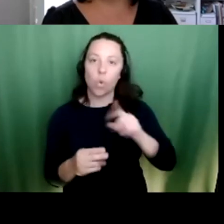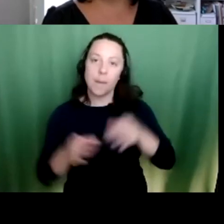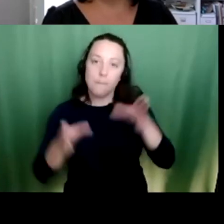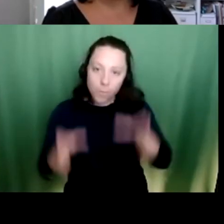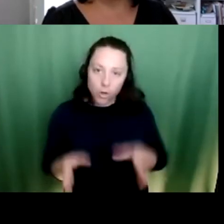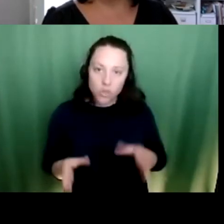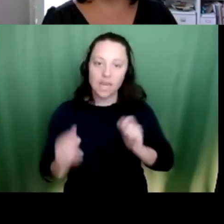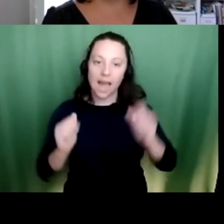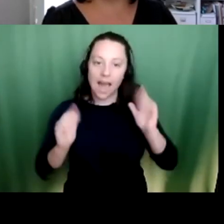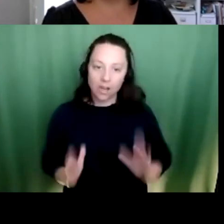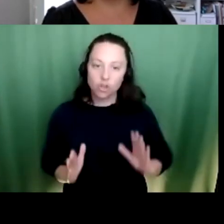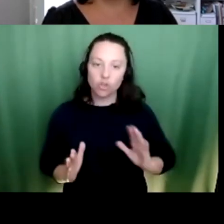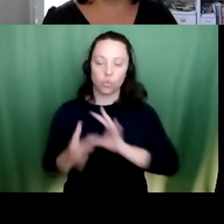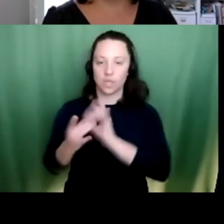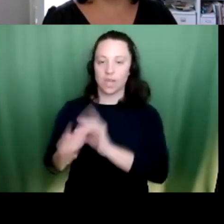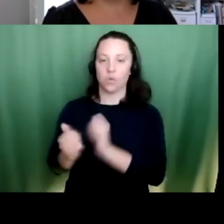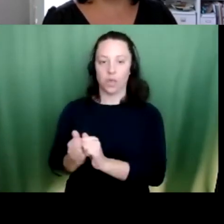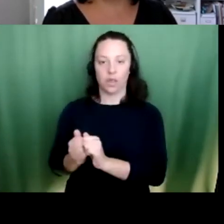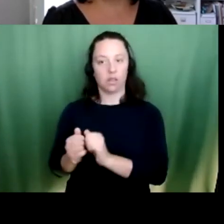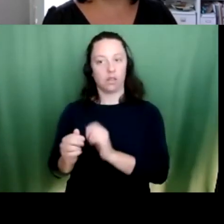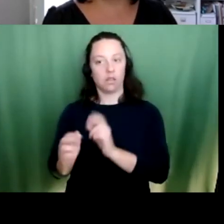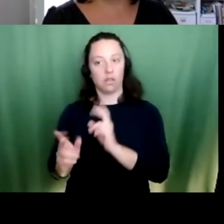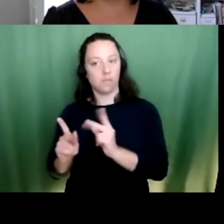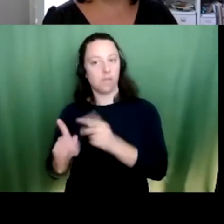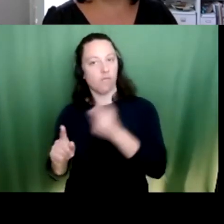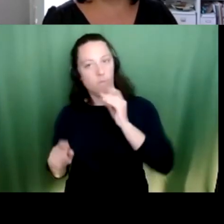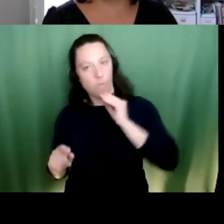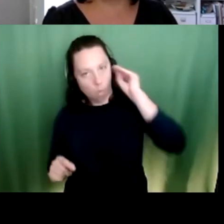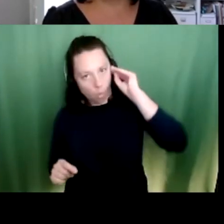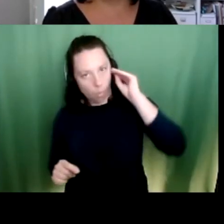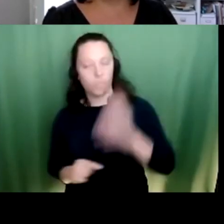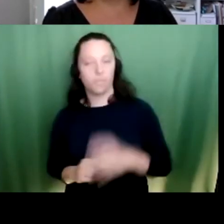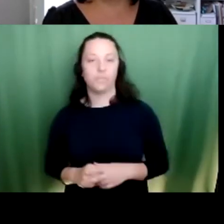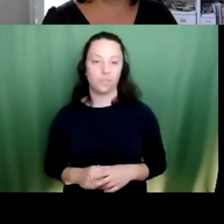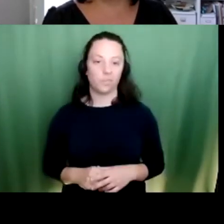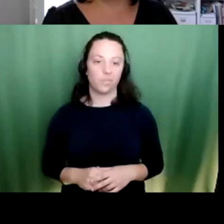to connect with those who were at home. That way they were building that cast community.